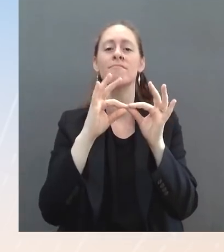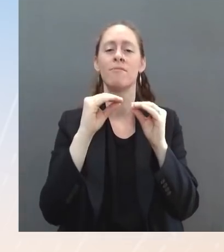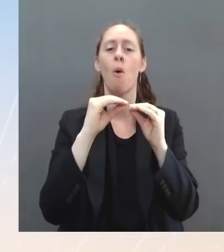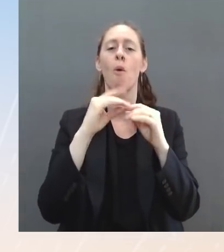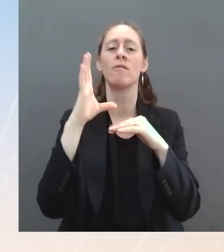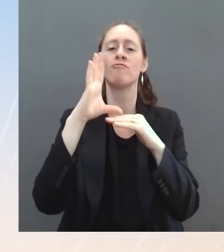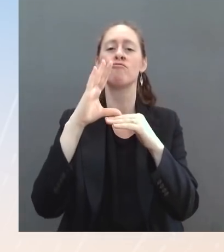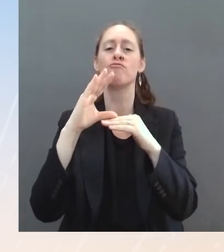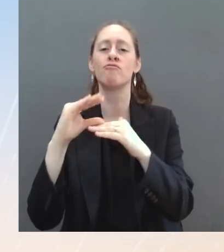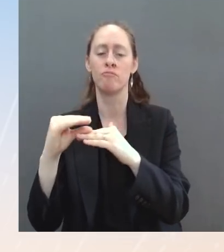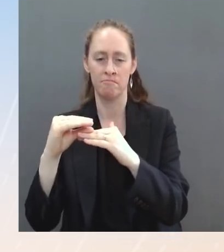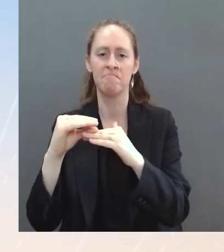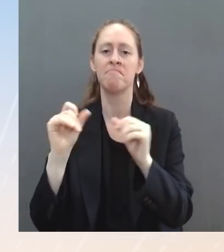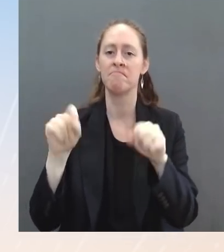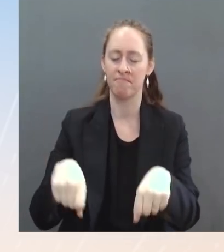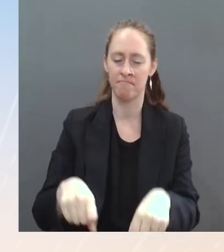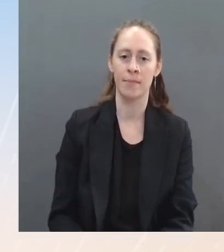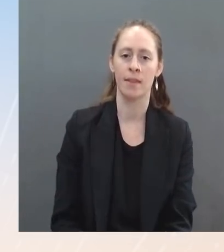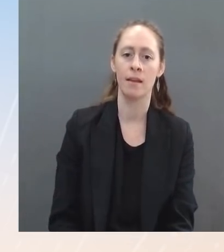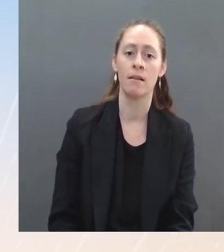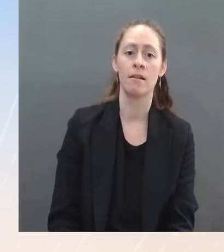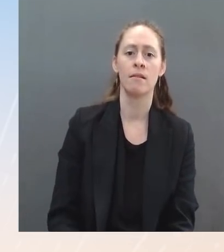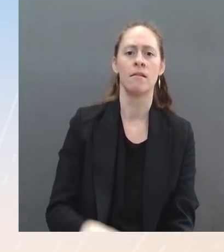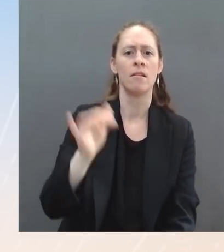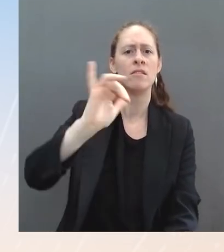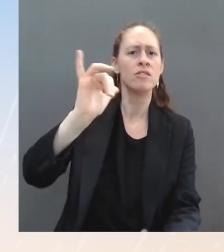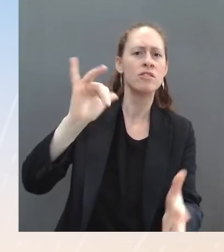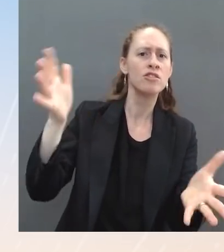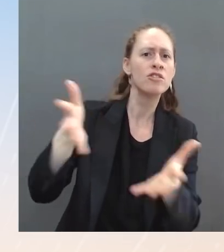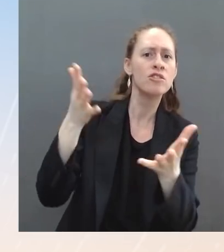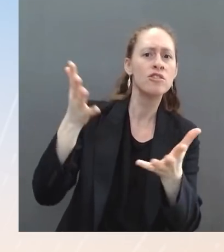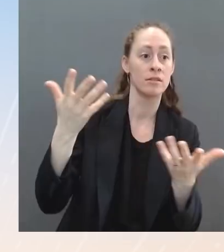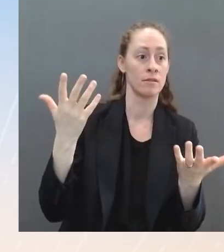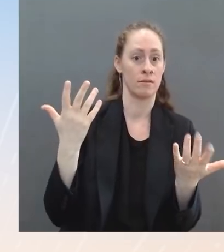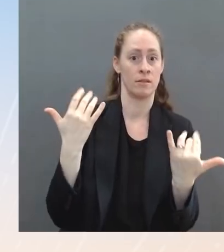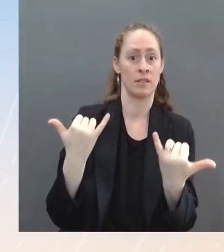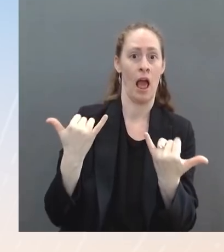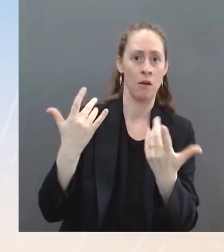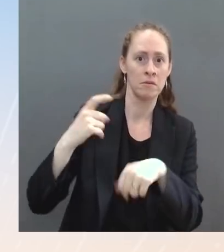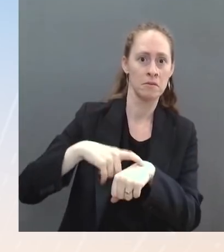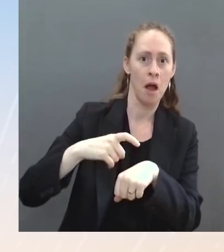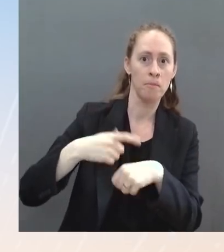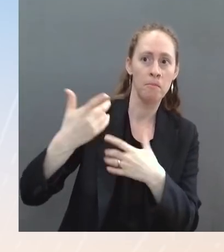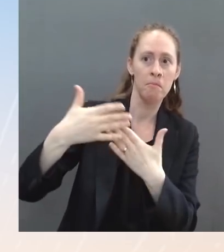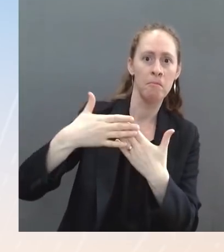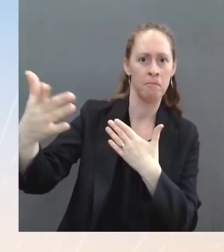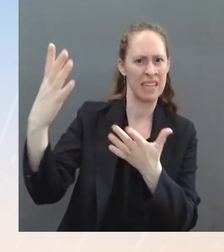by about the end of the third quarter of this year. So, this -- the time period operates as a bridge until then.